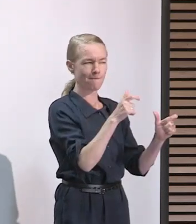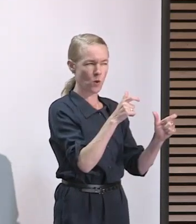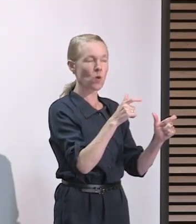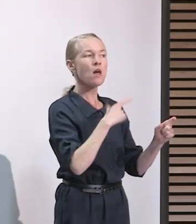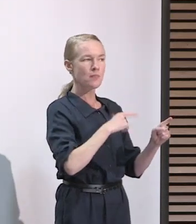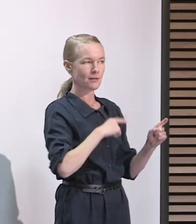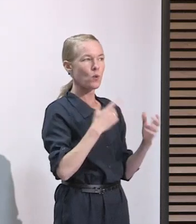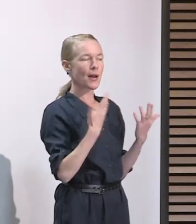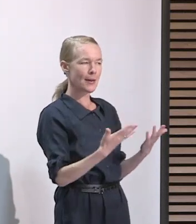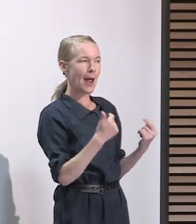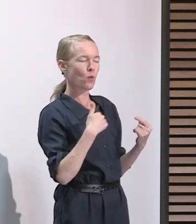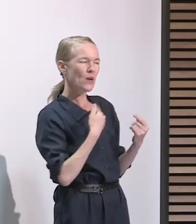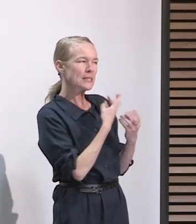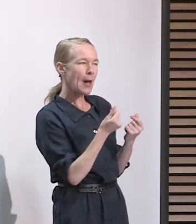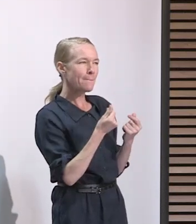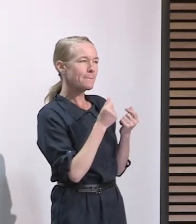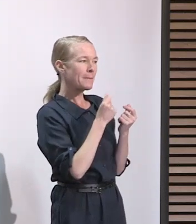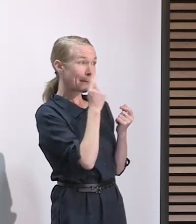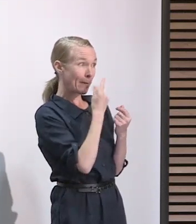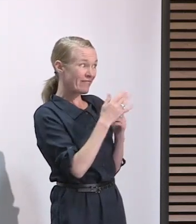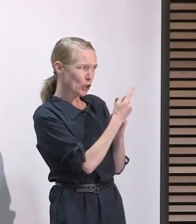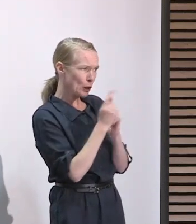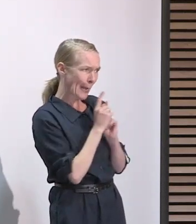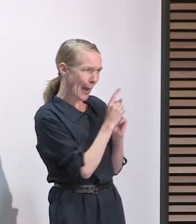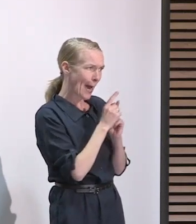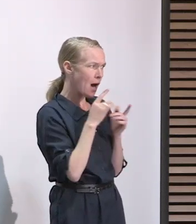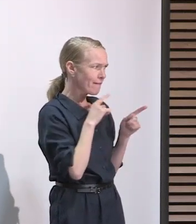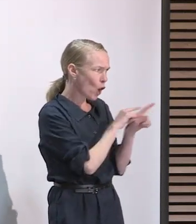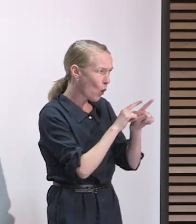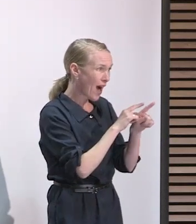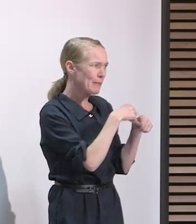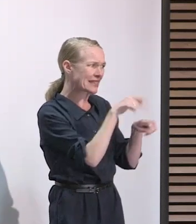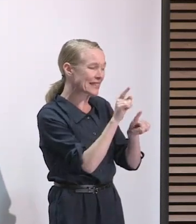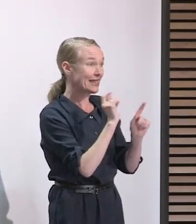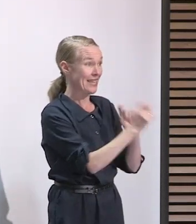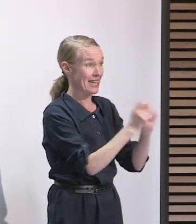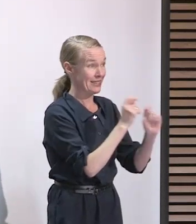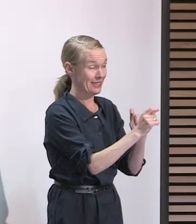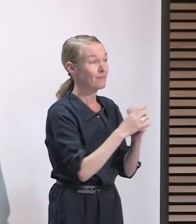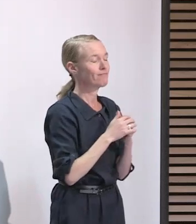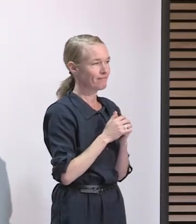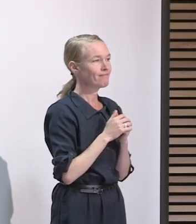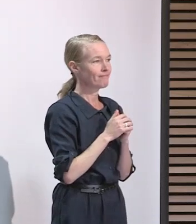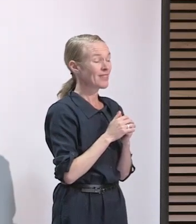New Zealand. However, as part